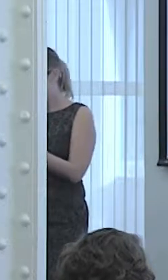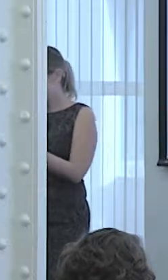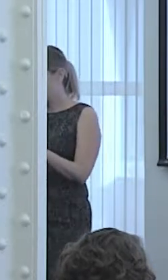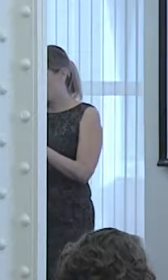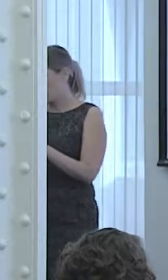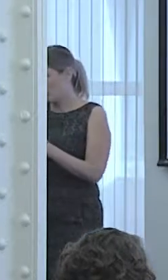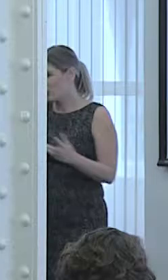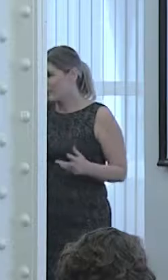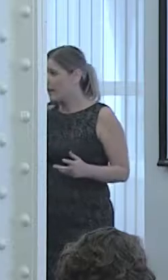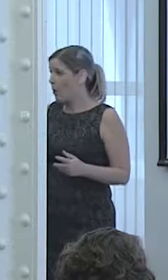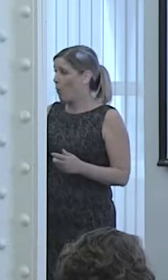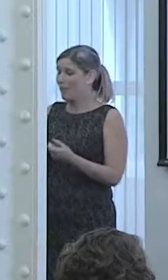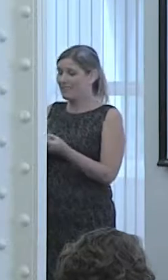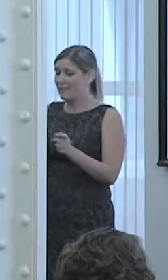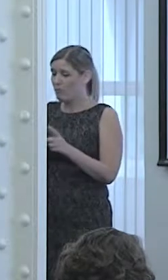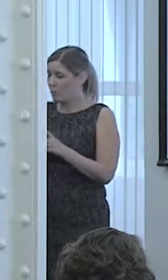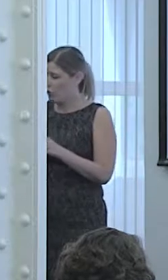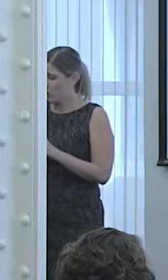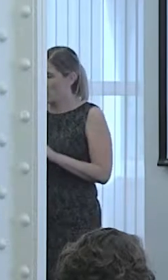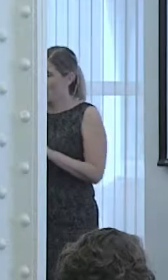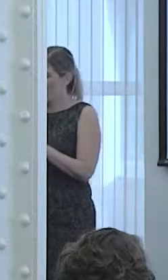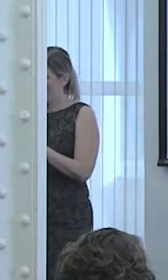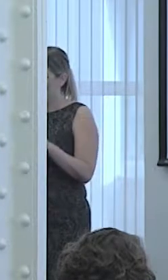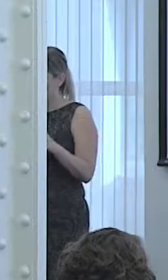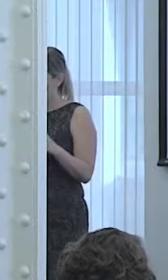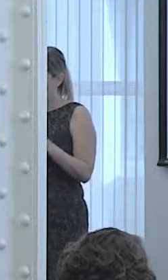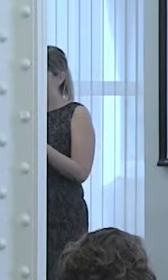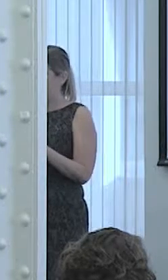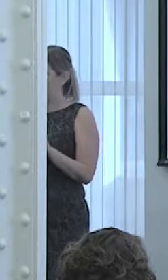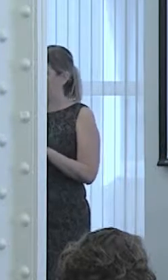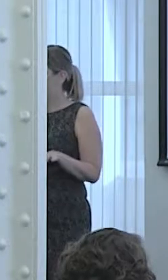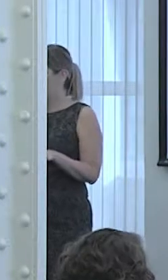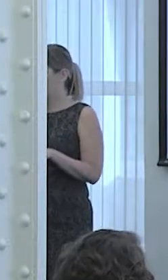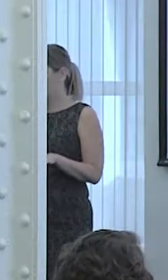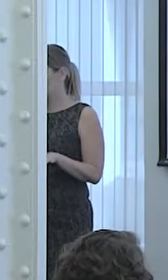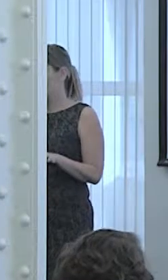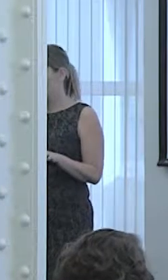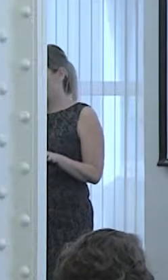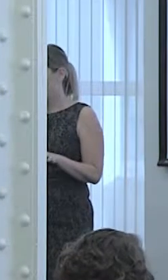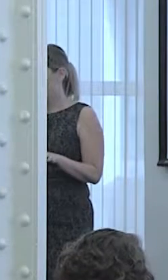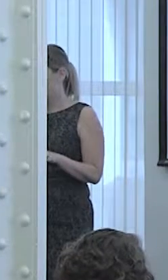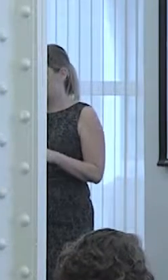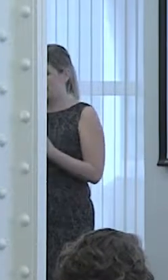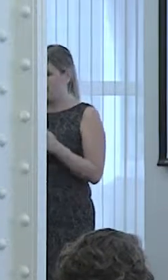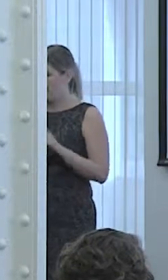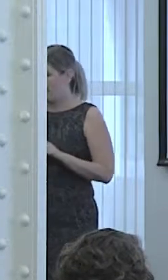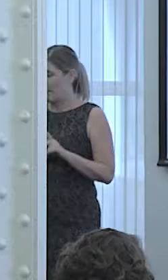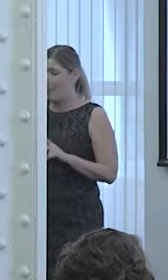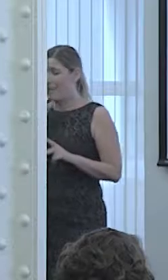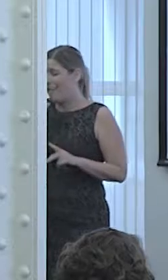Not only are safe words a thing, but also safe actions. Some people are non-verbal,